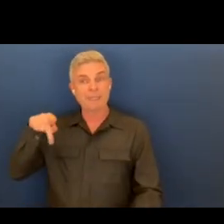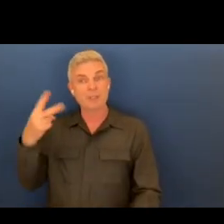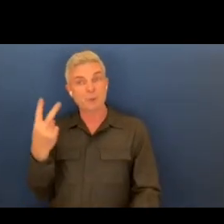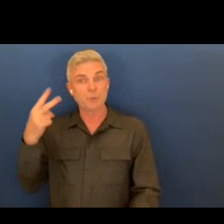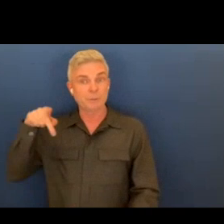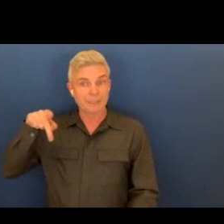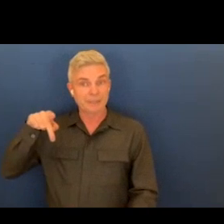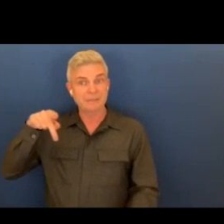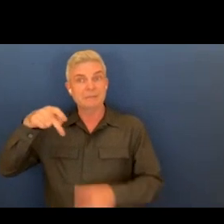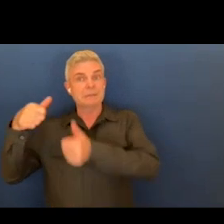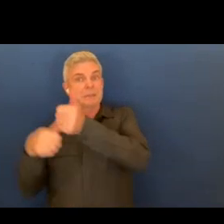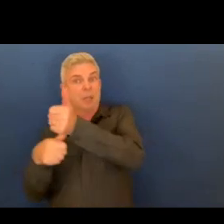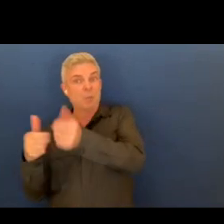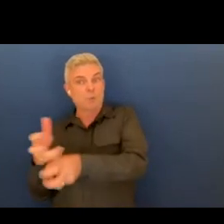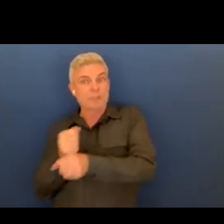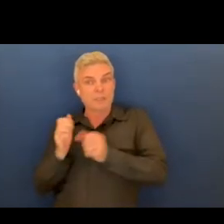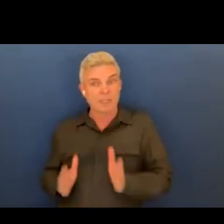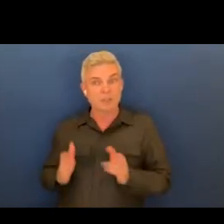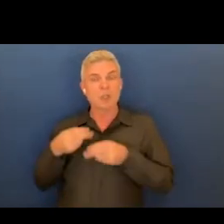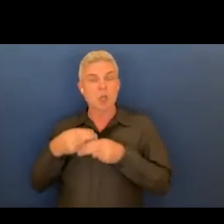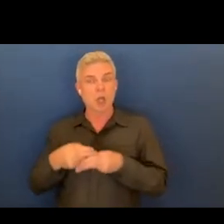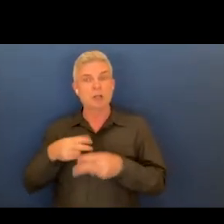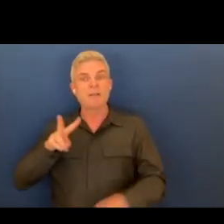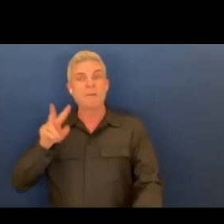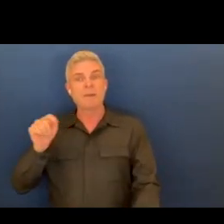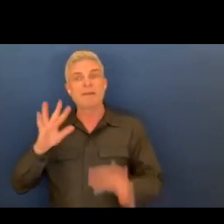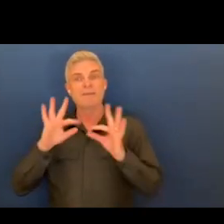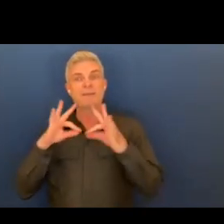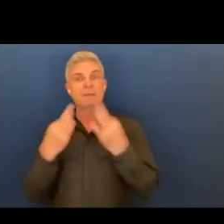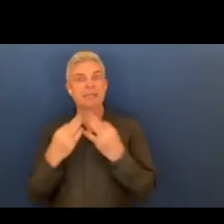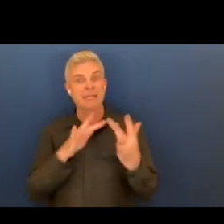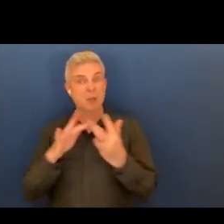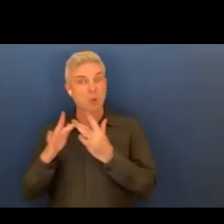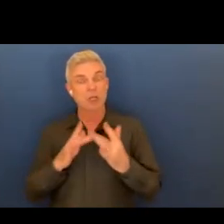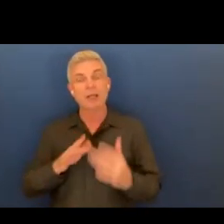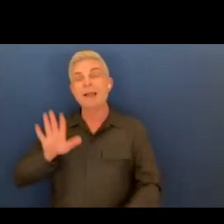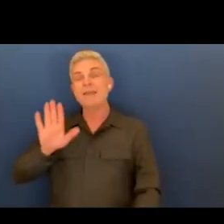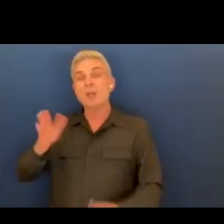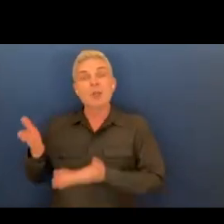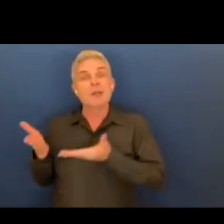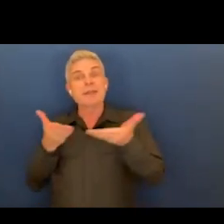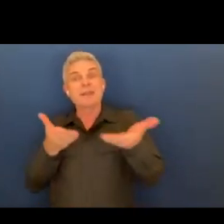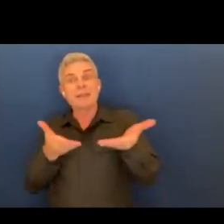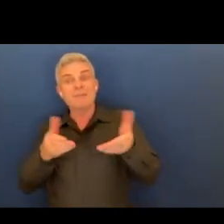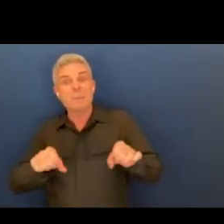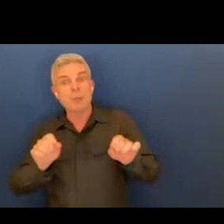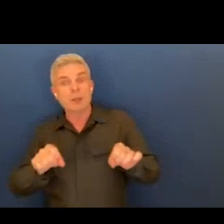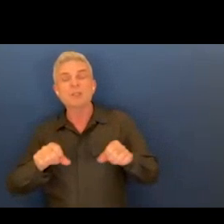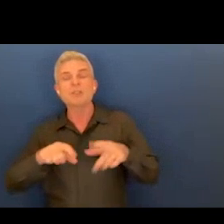One of VT-P2P’s sub-recipients, Vermont Family Network’s (VFN), deliverables was